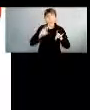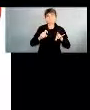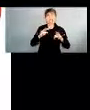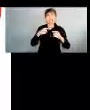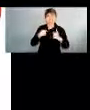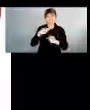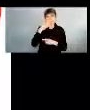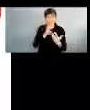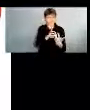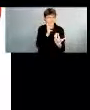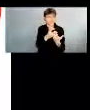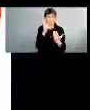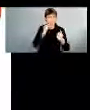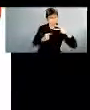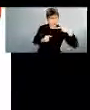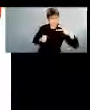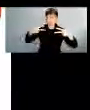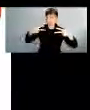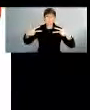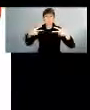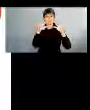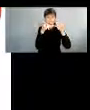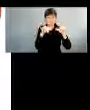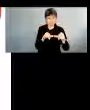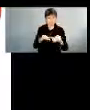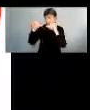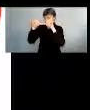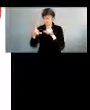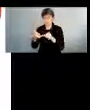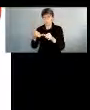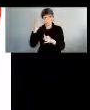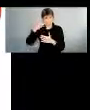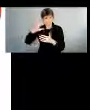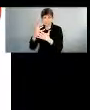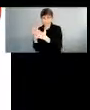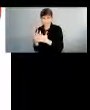the two streams. In the Create & Develop stream, artistic impact